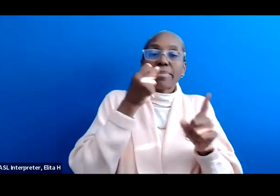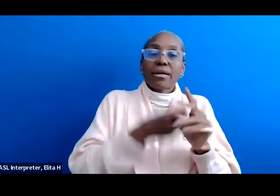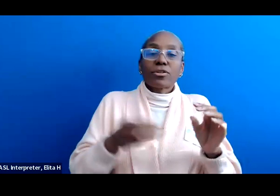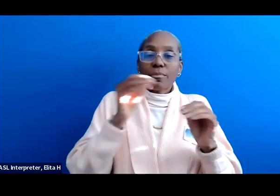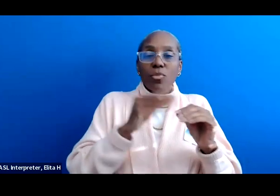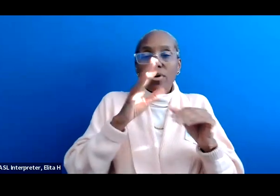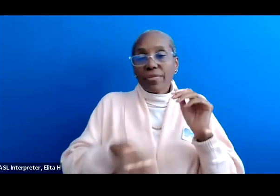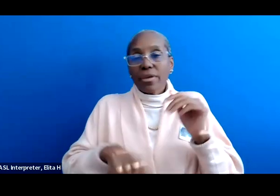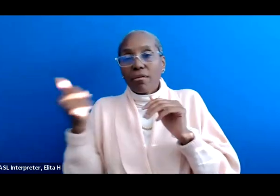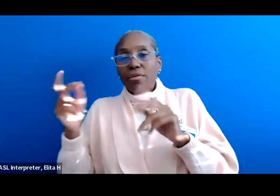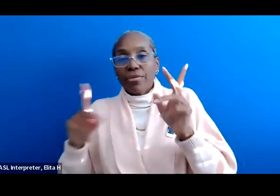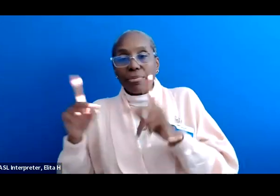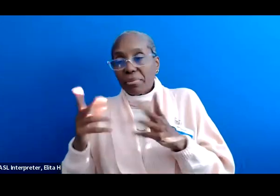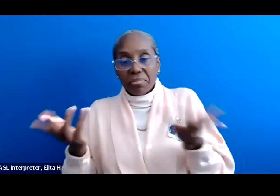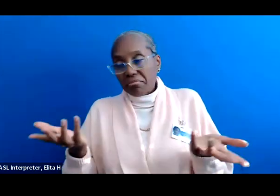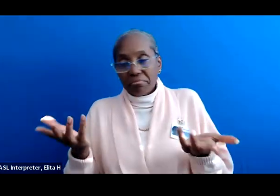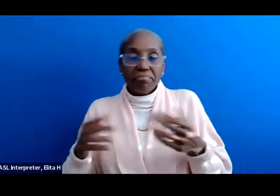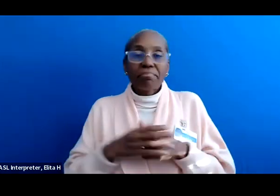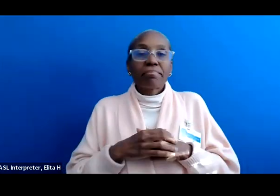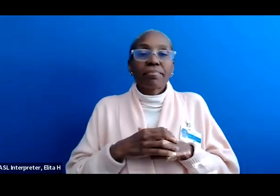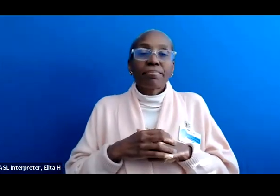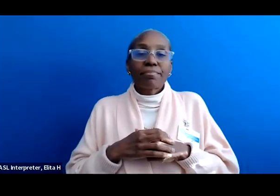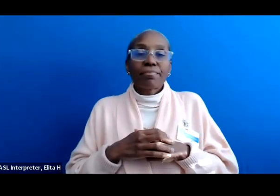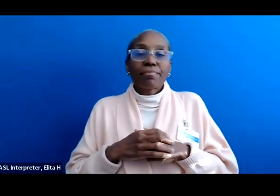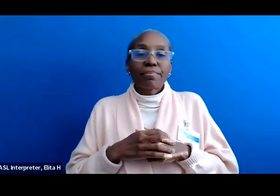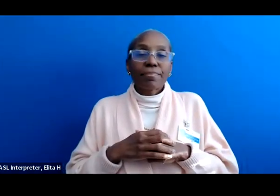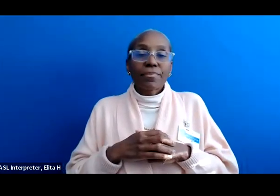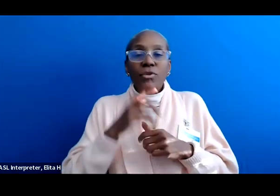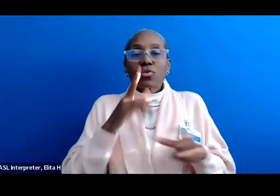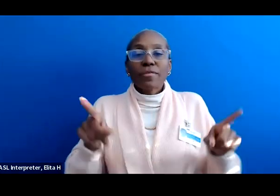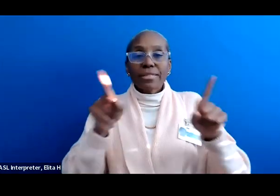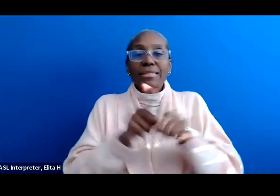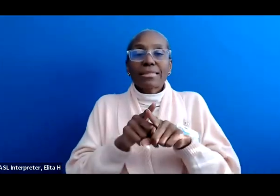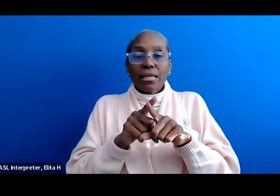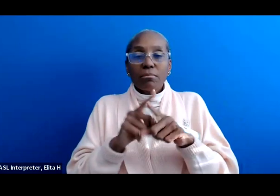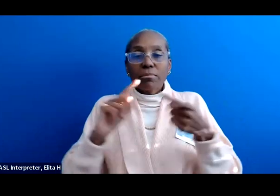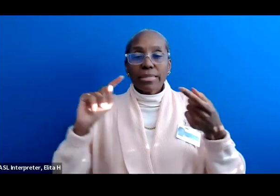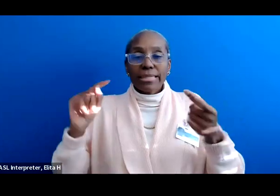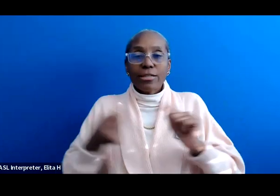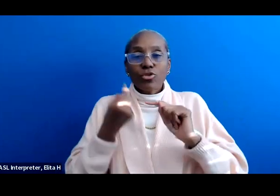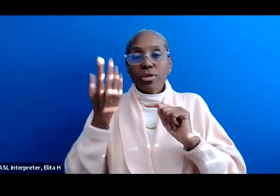not so much affected in other people who have the same level of injury, and why is this and nobody knows.